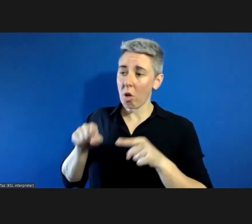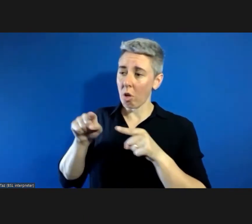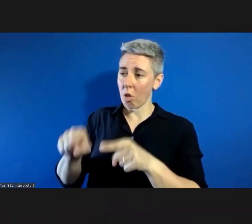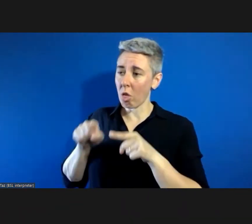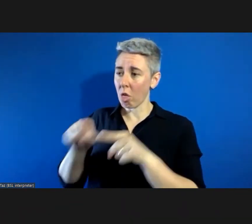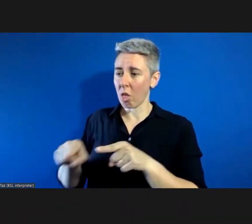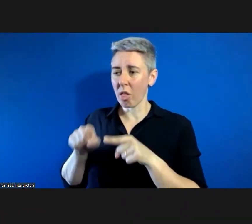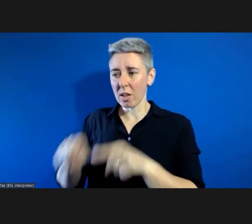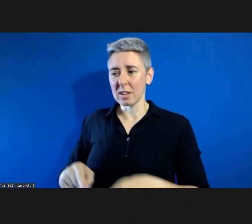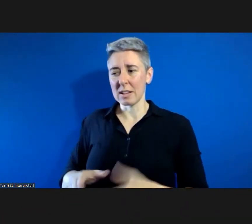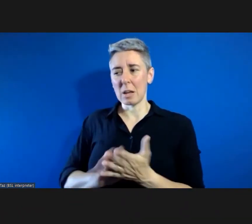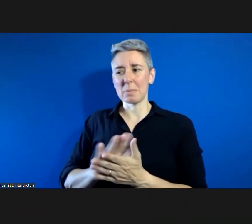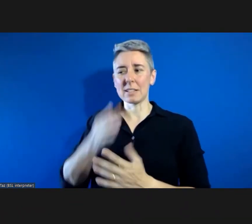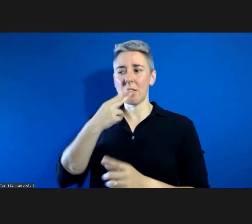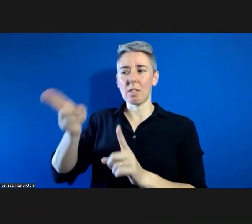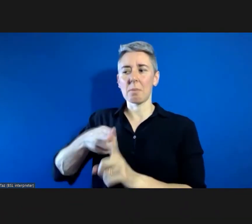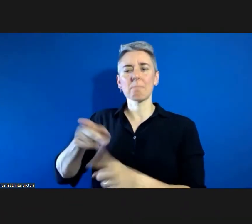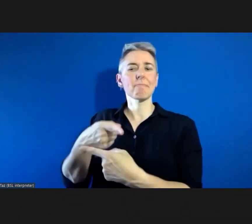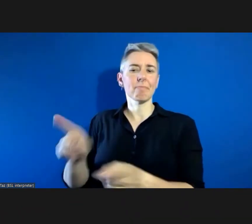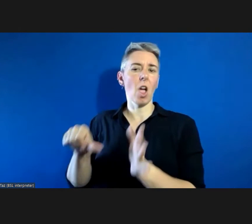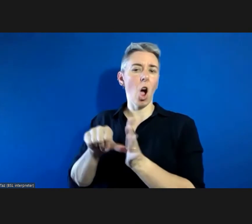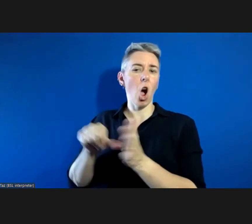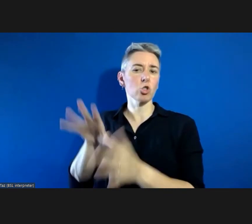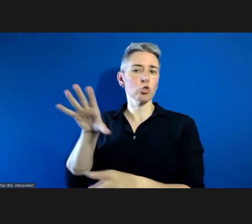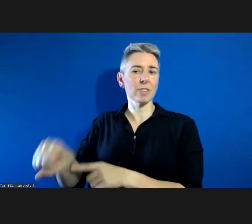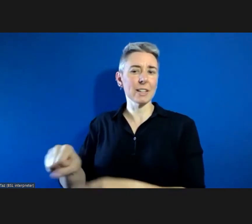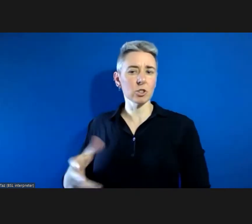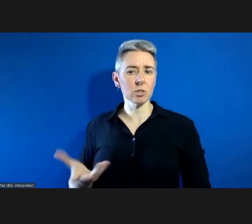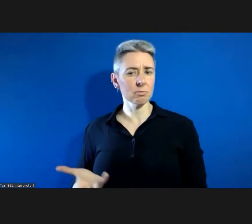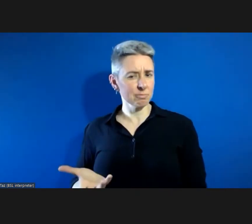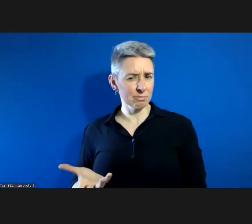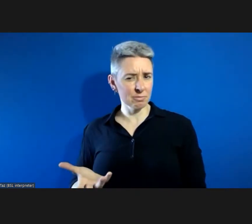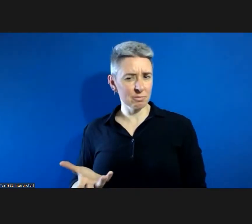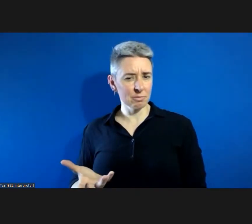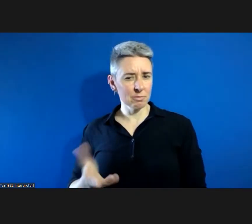have the gall to go away and discuss what we need to do to engage "these people",